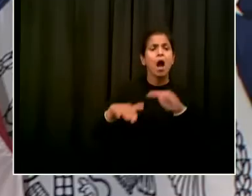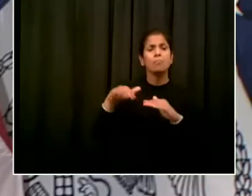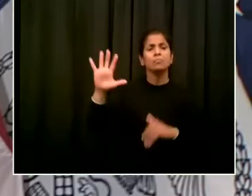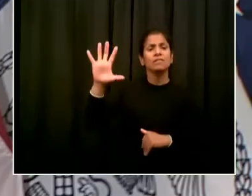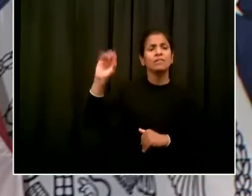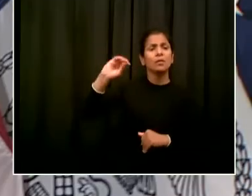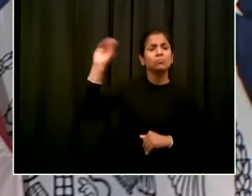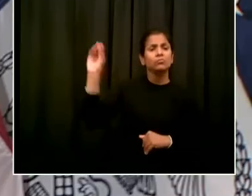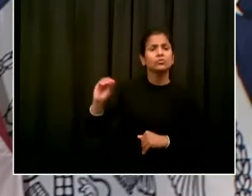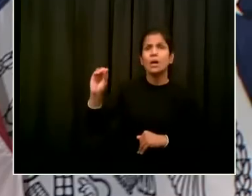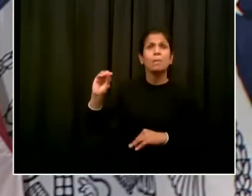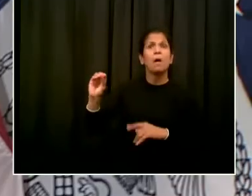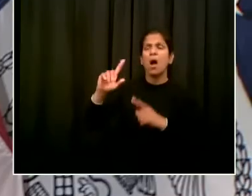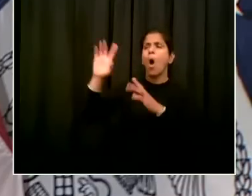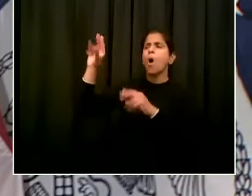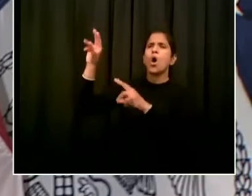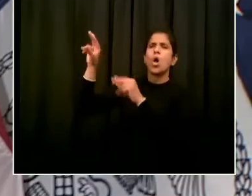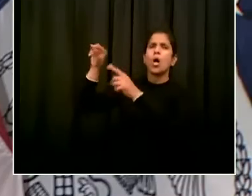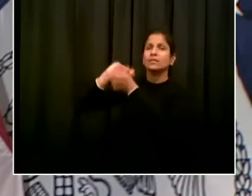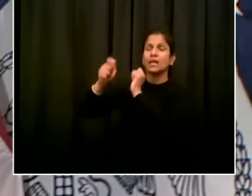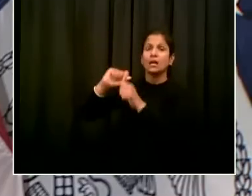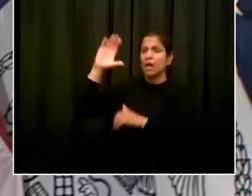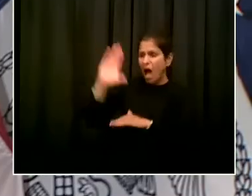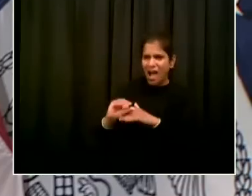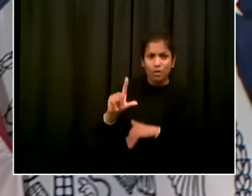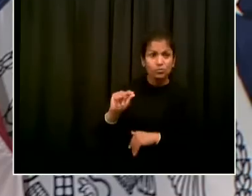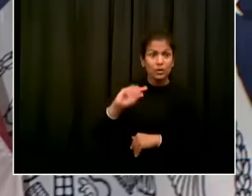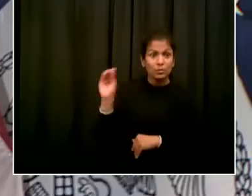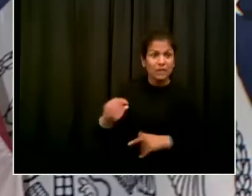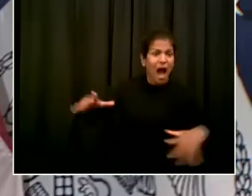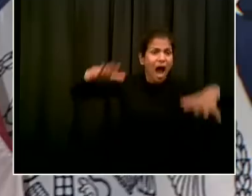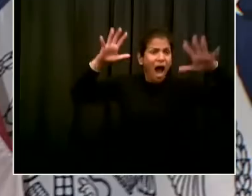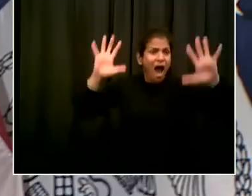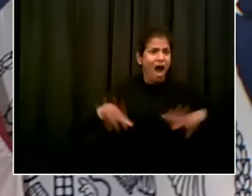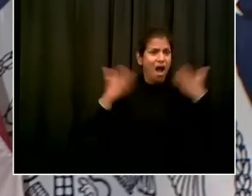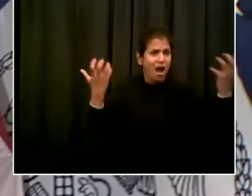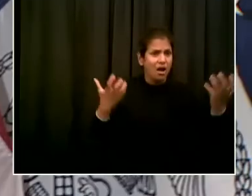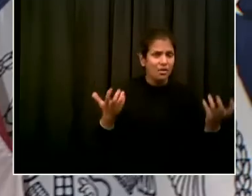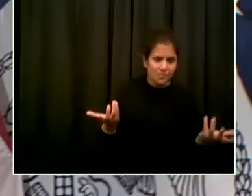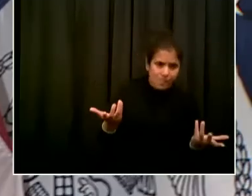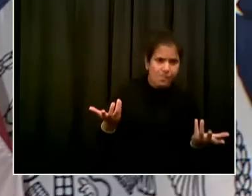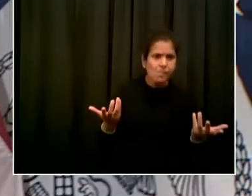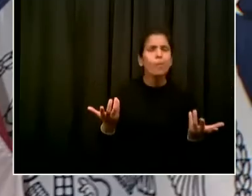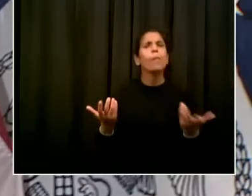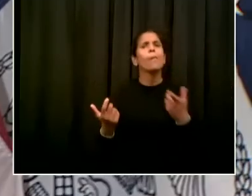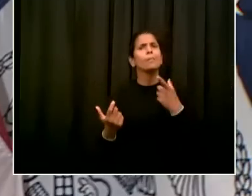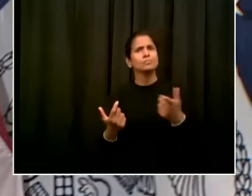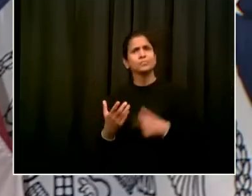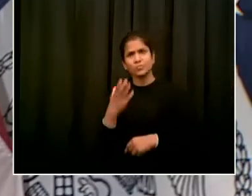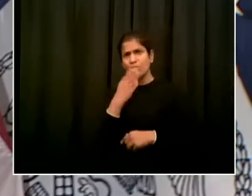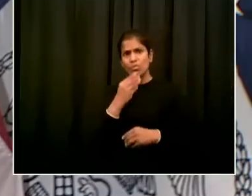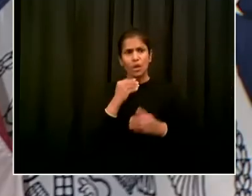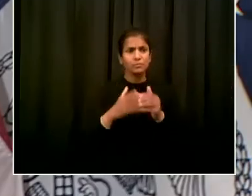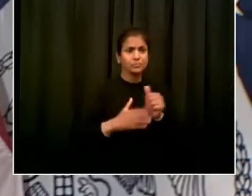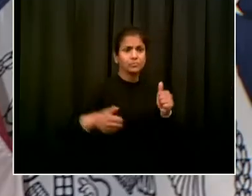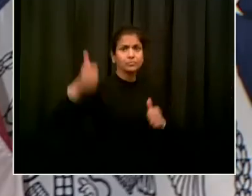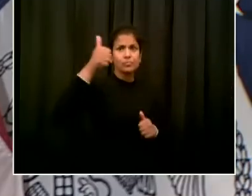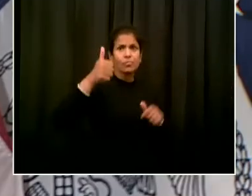ANNOUOUCNEMEMNET,T, BUUT I'I'M WONDERING , WHAT IS YOUR RESPONSE TO THTHE FEELING OF THE JEWISH LEADERS